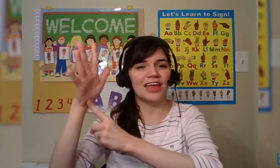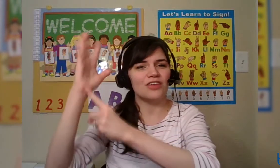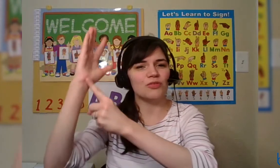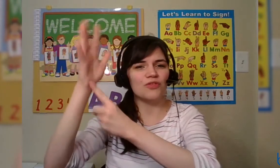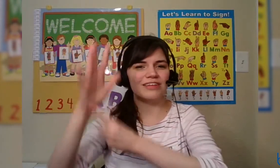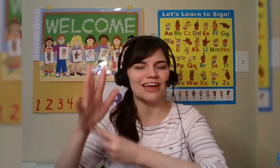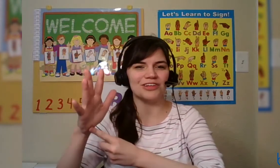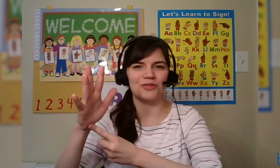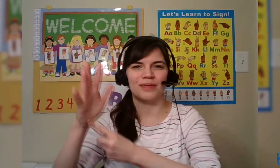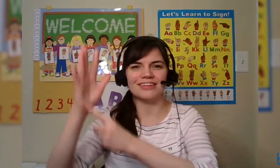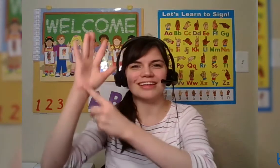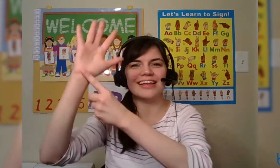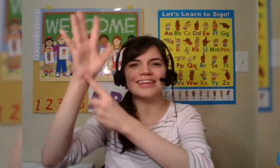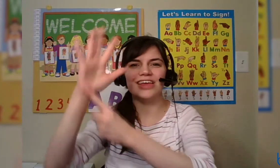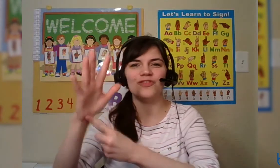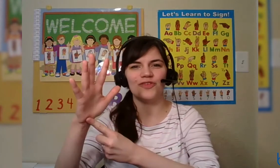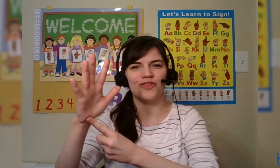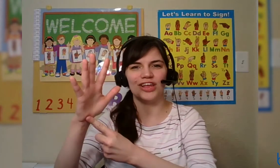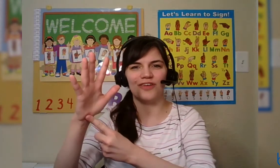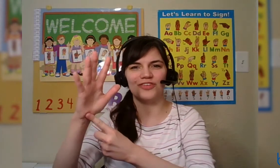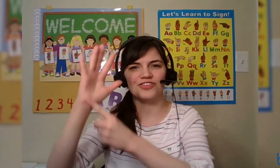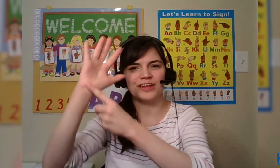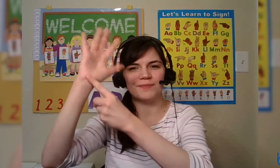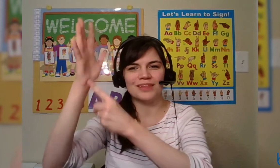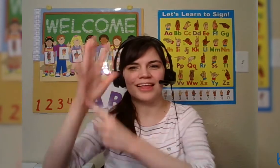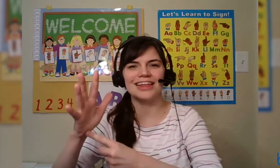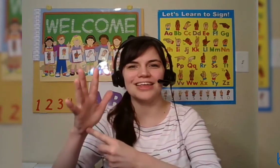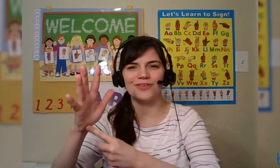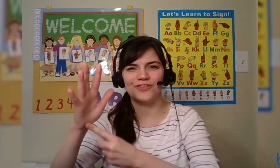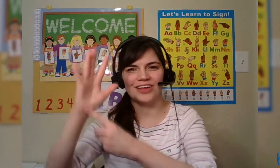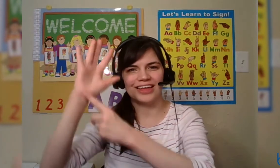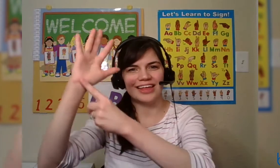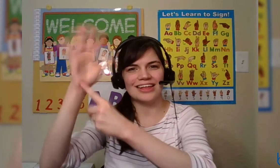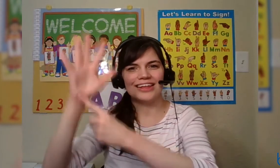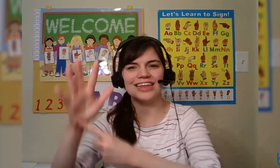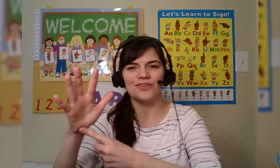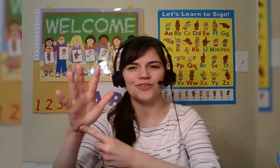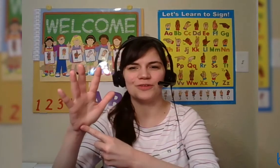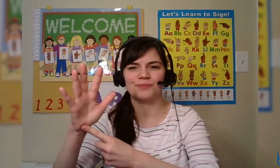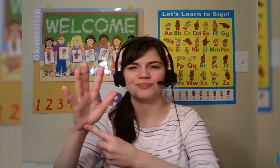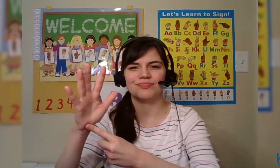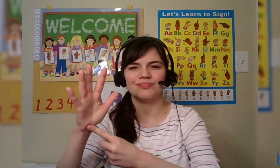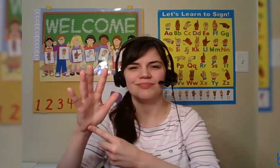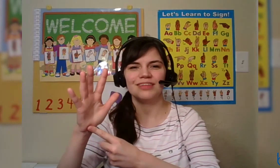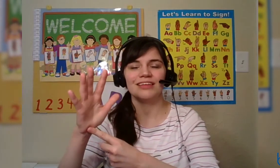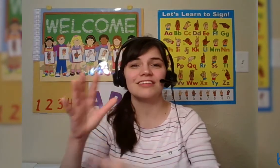you'll move it down a little bit like a leaf falling off a tree: leaf. Leaf. To